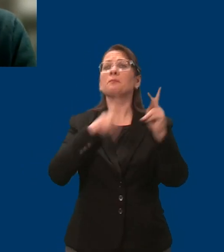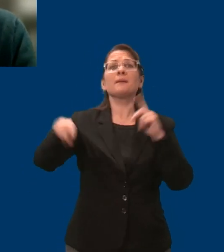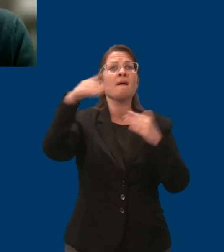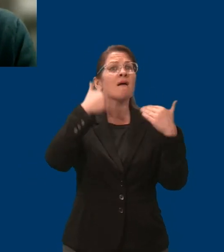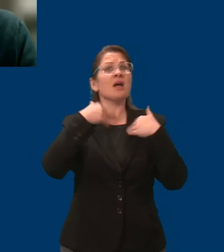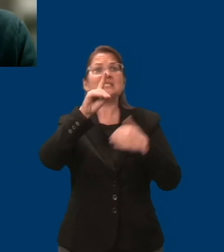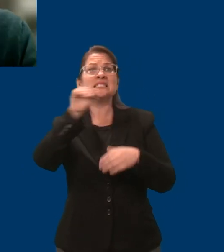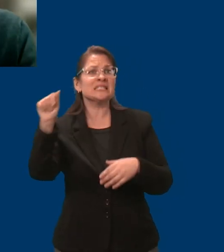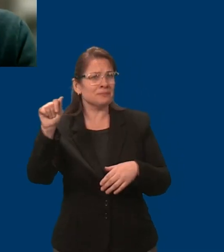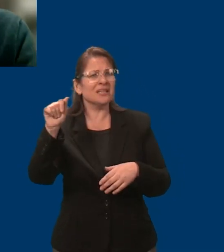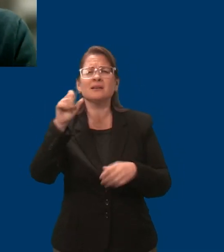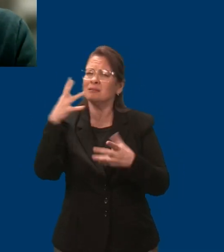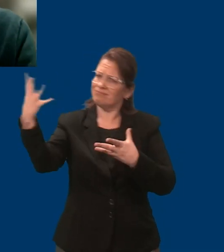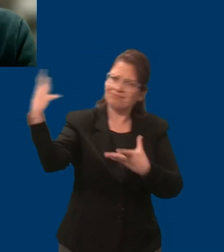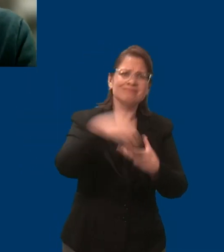Thank you for the advocacy you're doing.